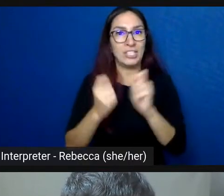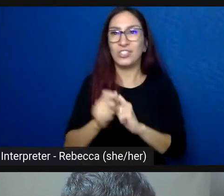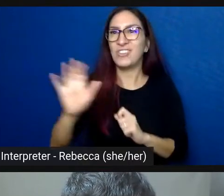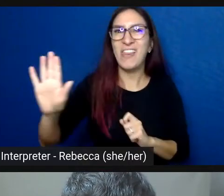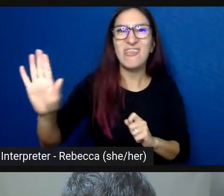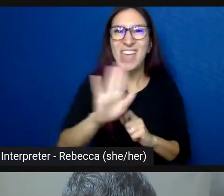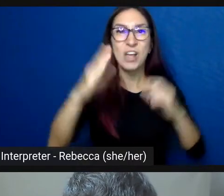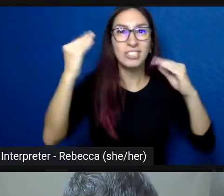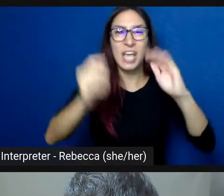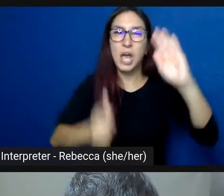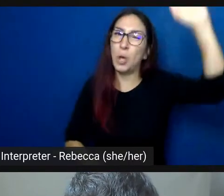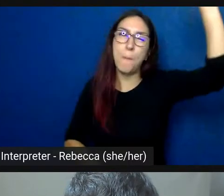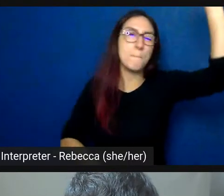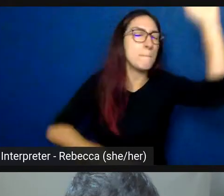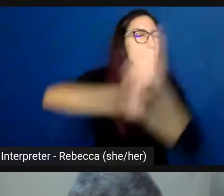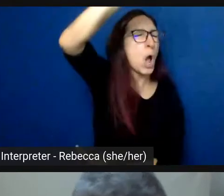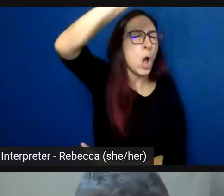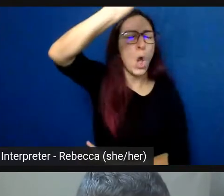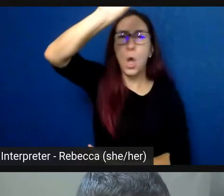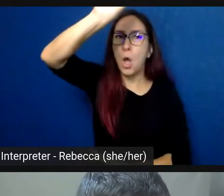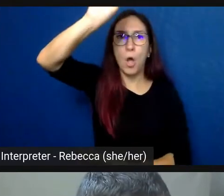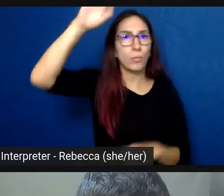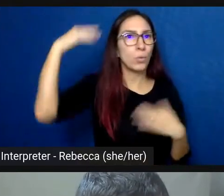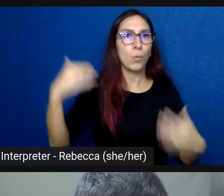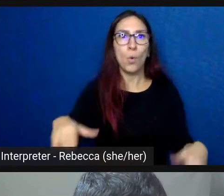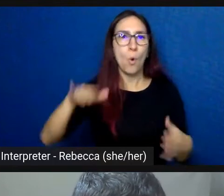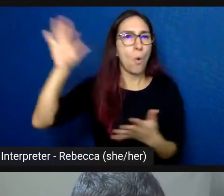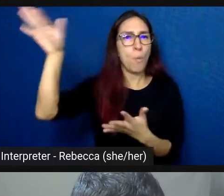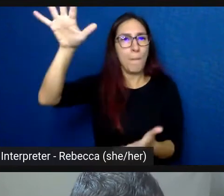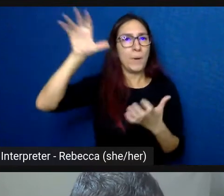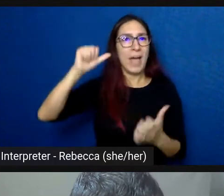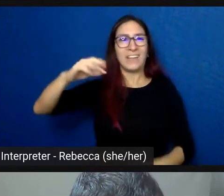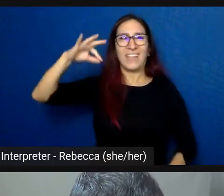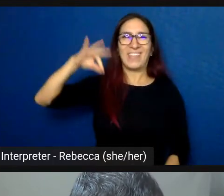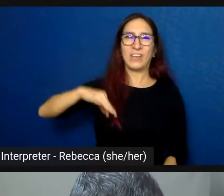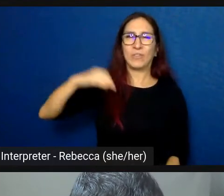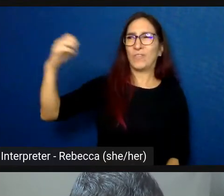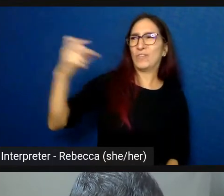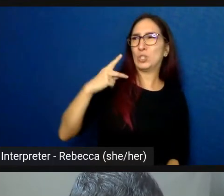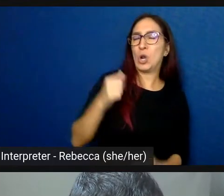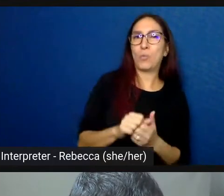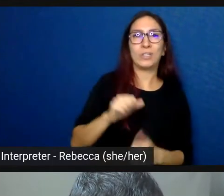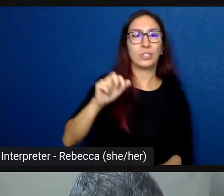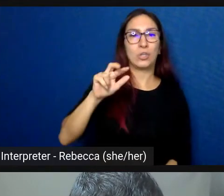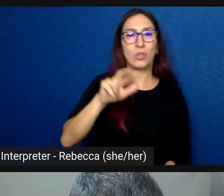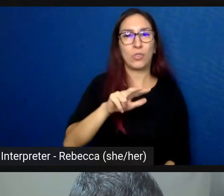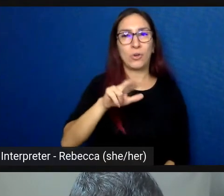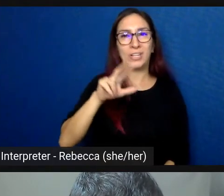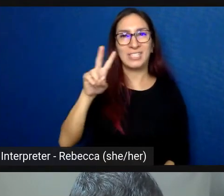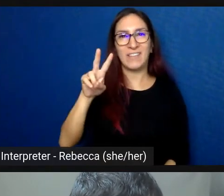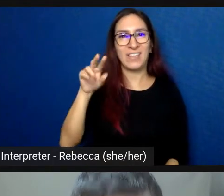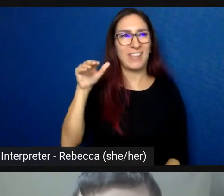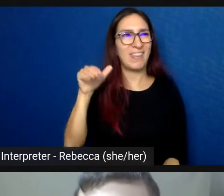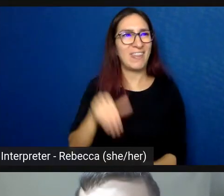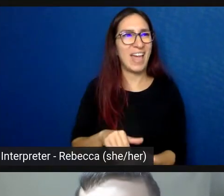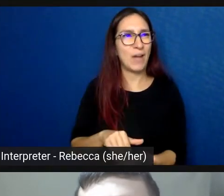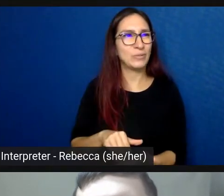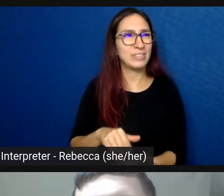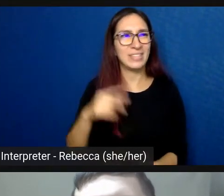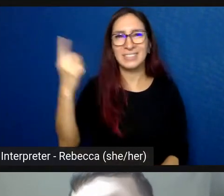I think the return on investment was 37,000%, Anne, was that the-- Yes. [chuckles]